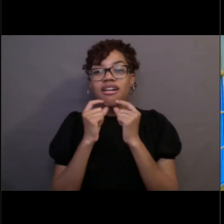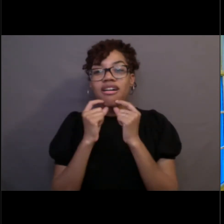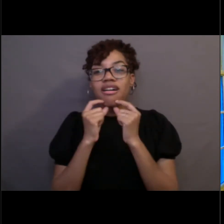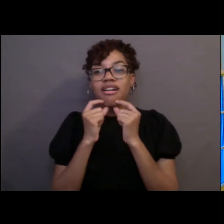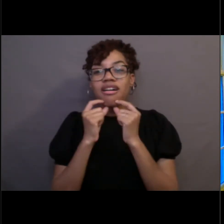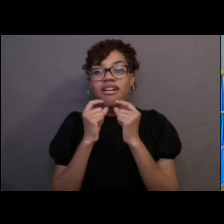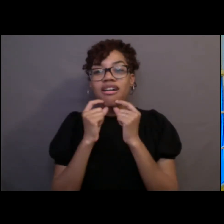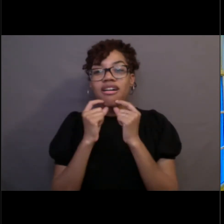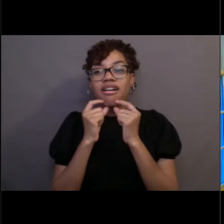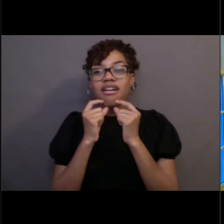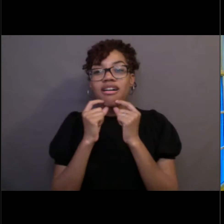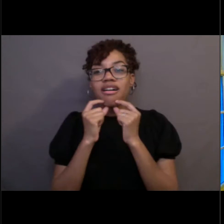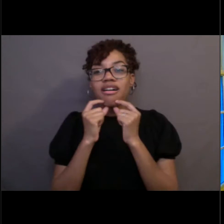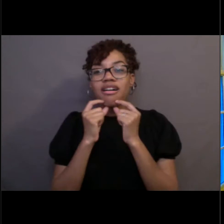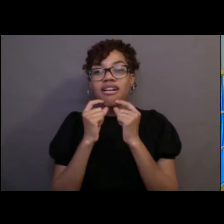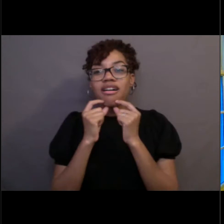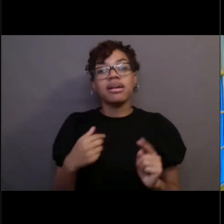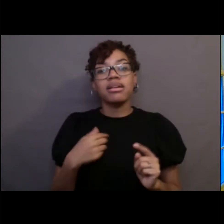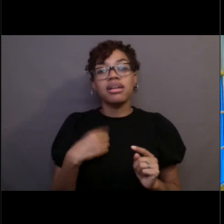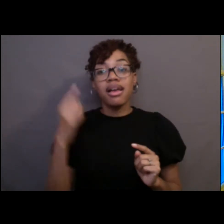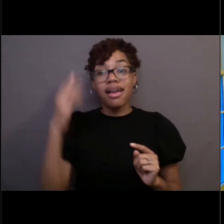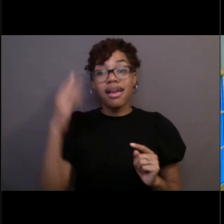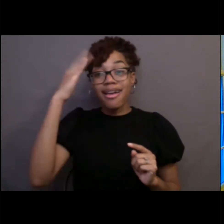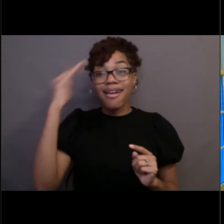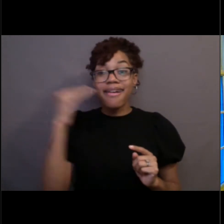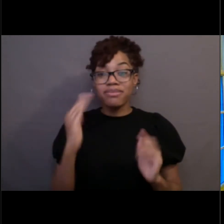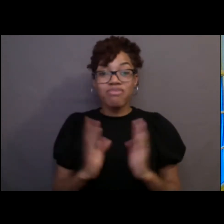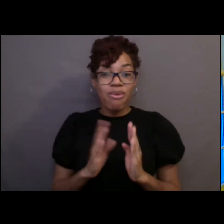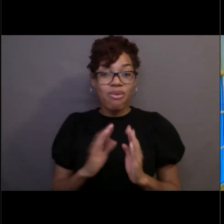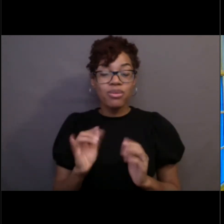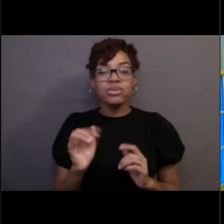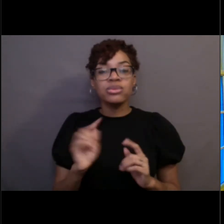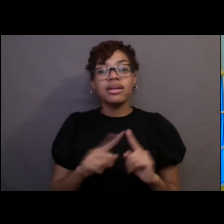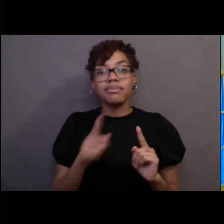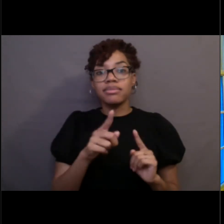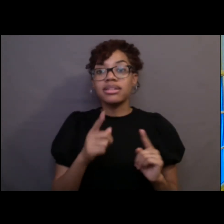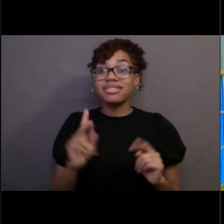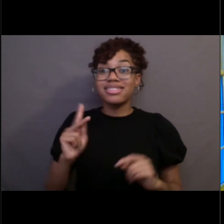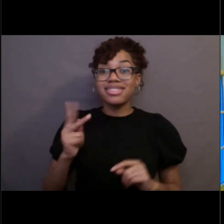But they grow to be very big. They tend to be the second largest sea turtle. First, the leatherback,